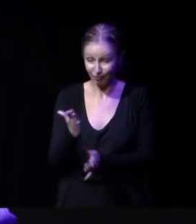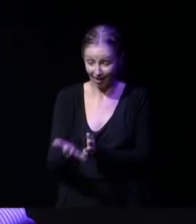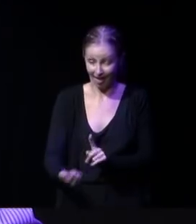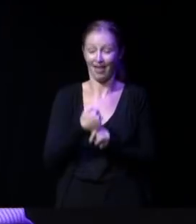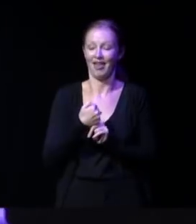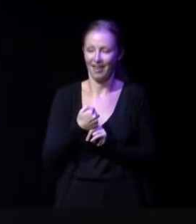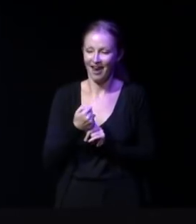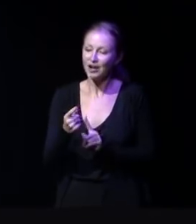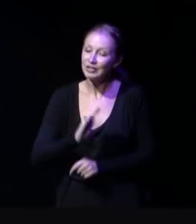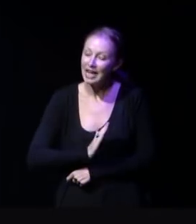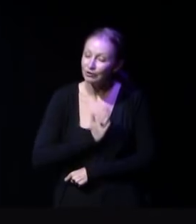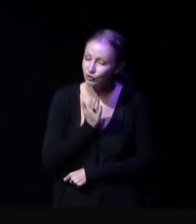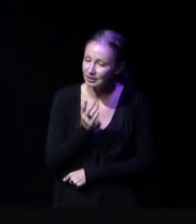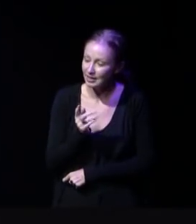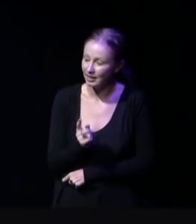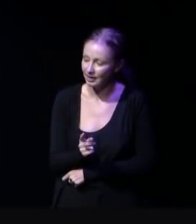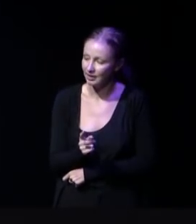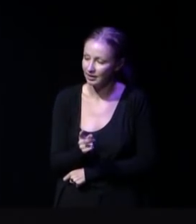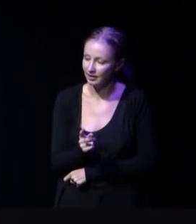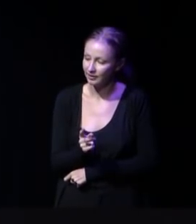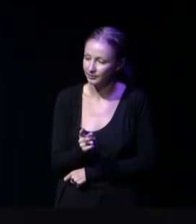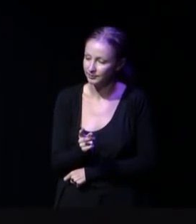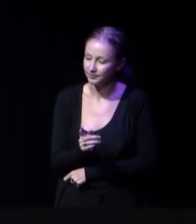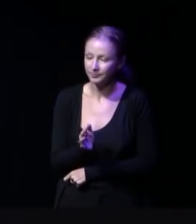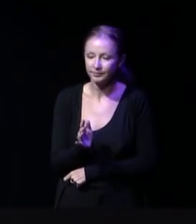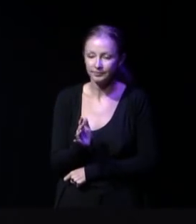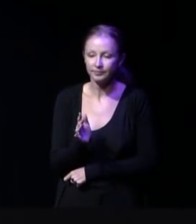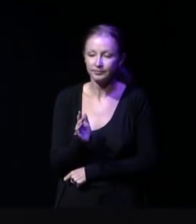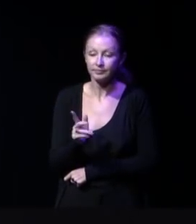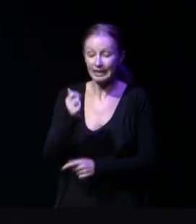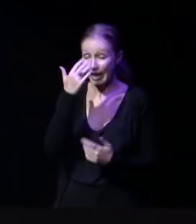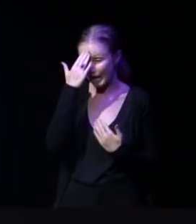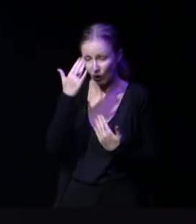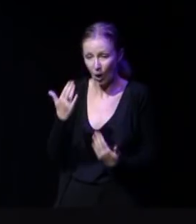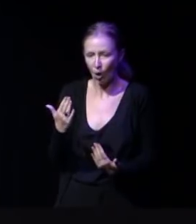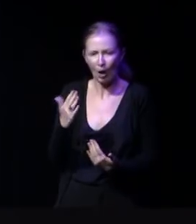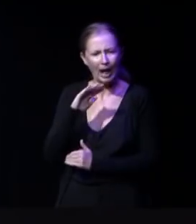It's so interesting that in, you know, I don't know as much about Australia, obviously,